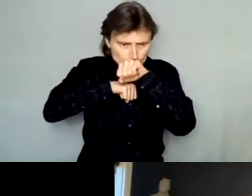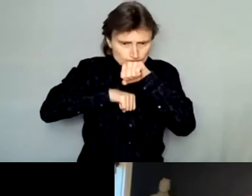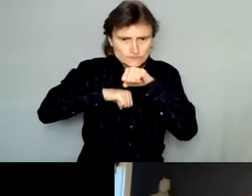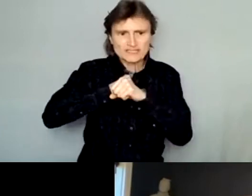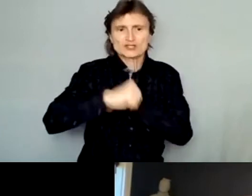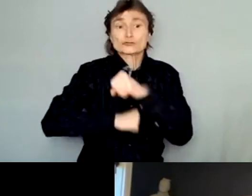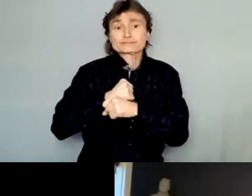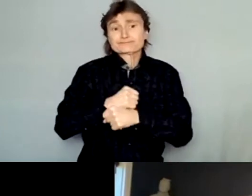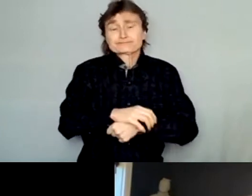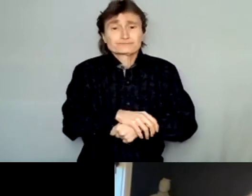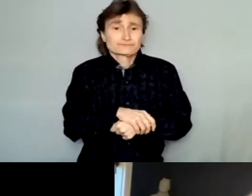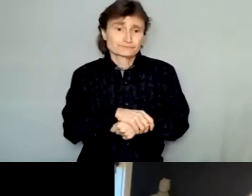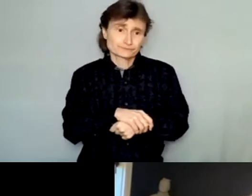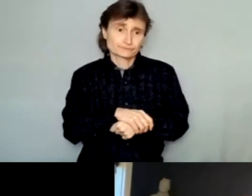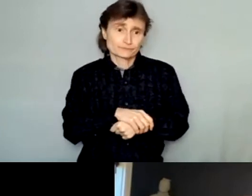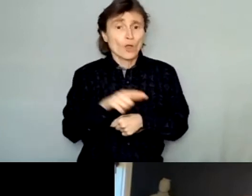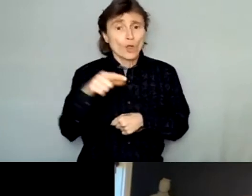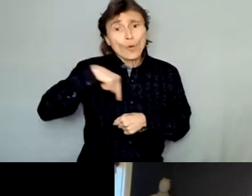was uncertainty.